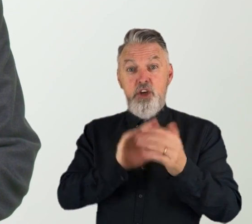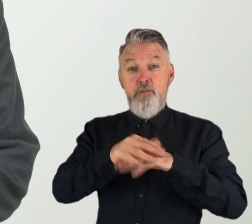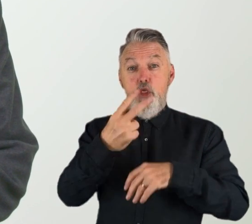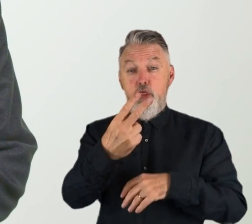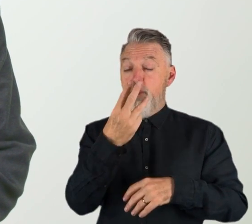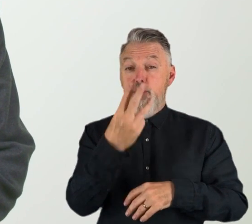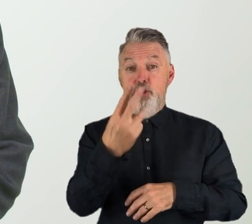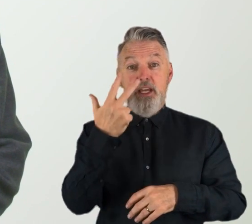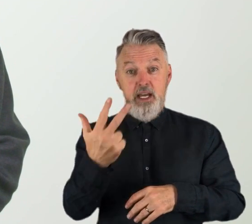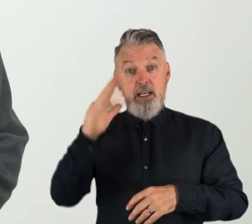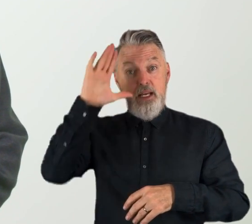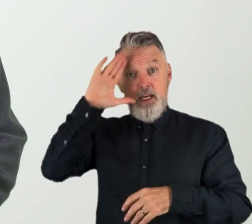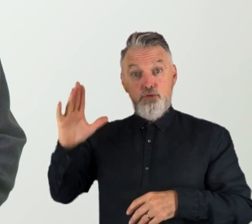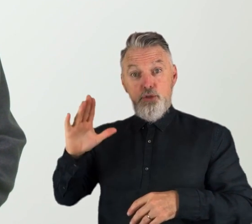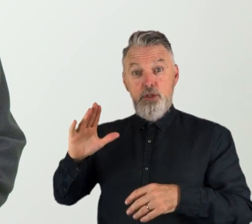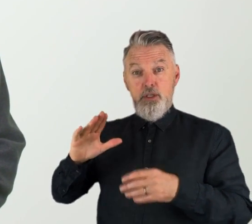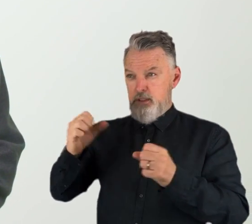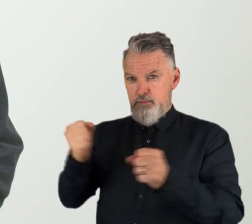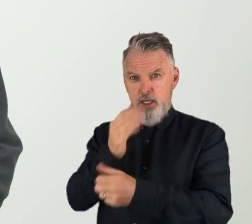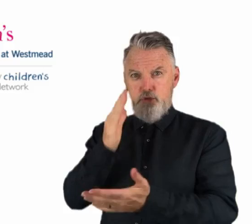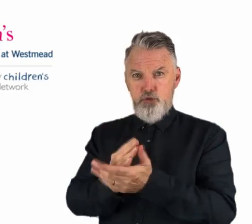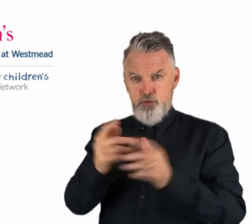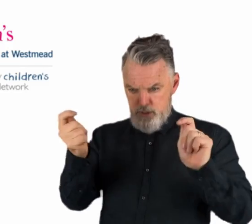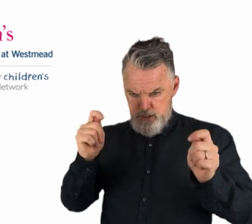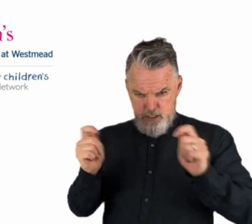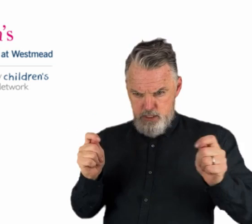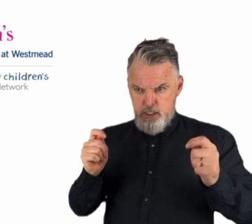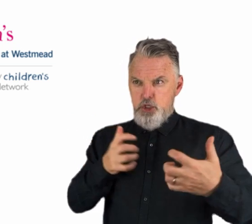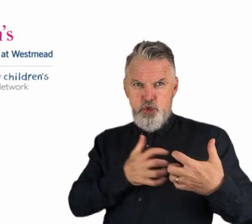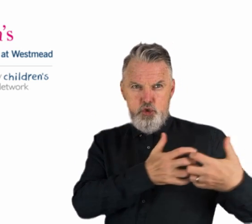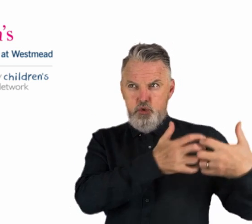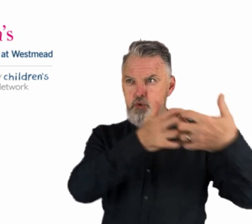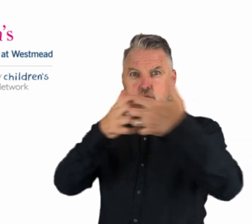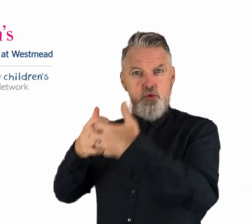to optimise the monitor for their needs. We have partnered with four of the largest